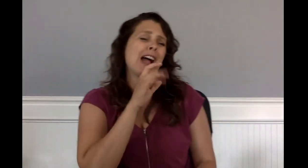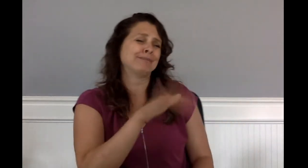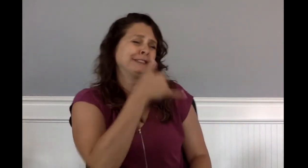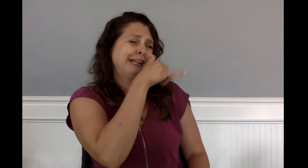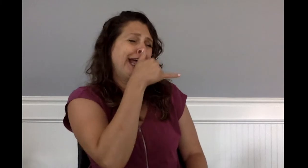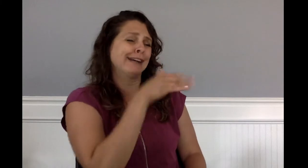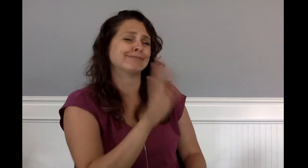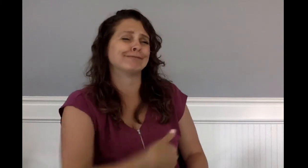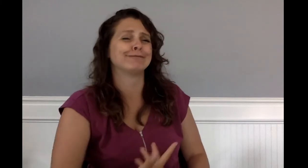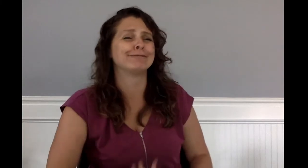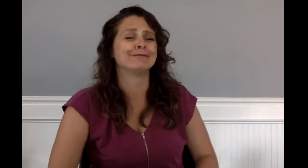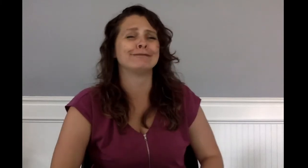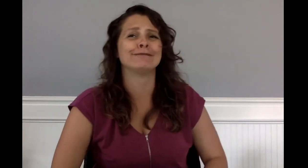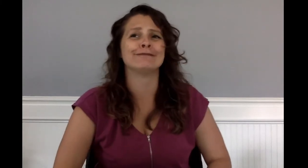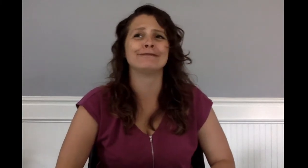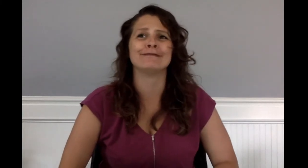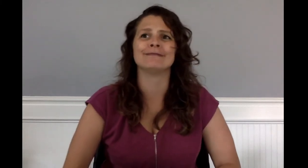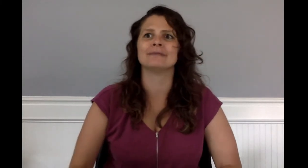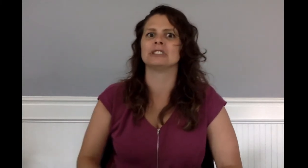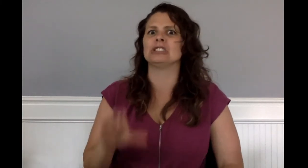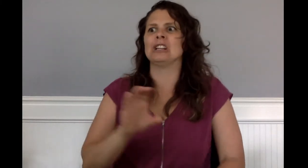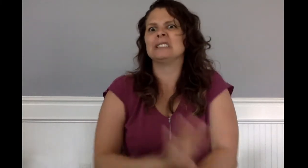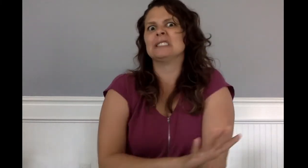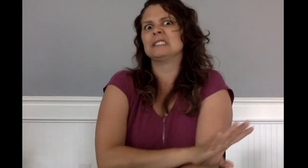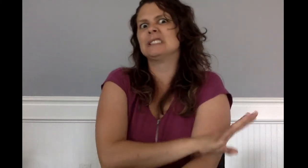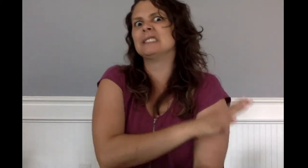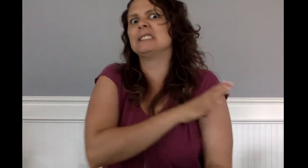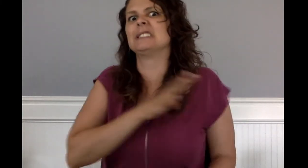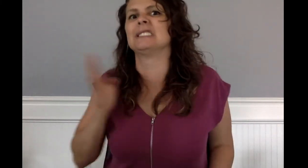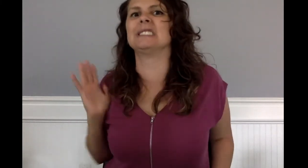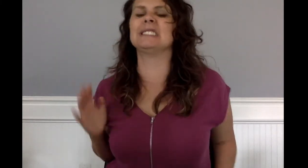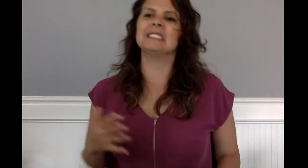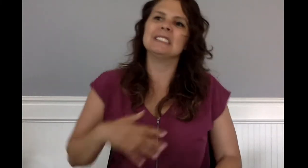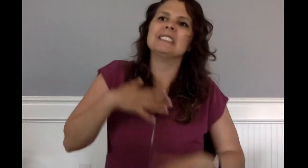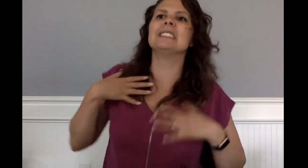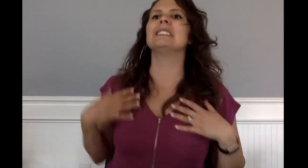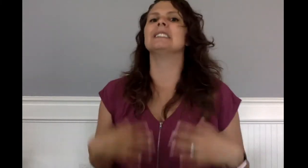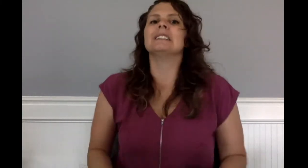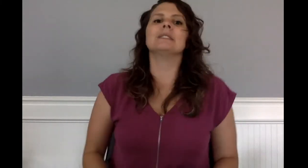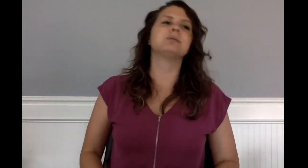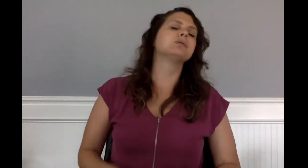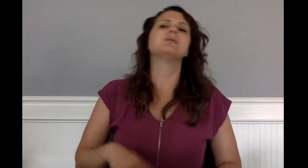“Silly, right?” A chill swept up Charlie’s spine.